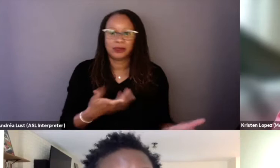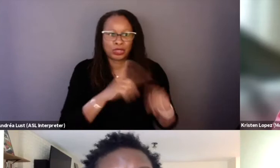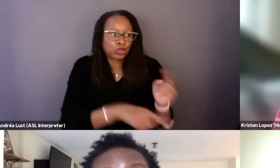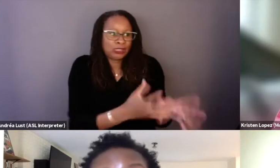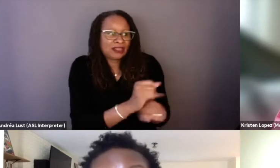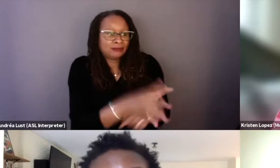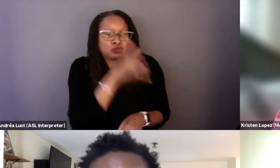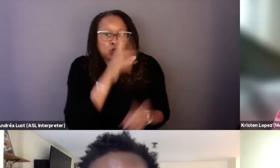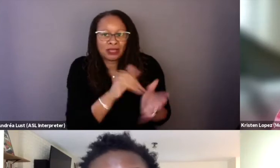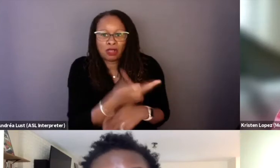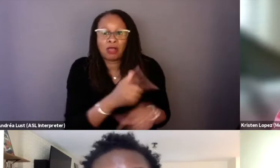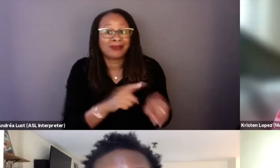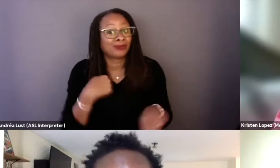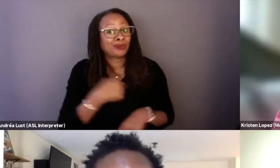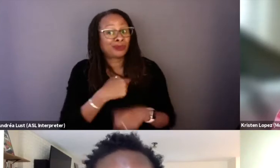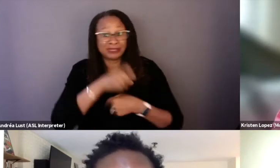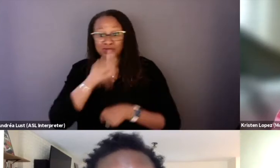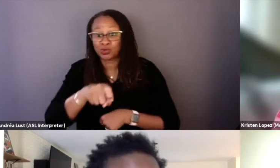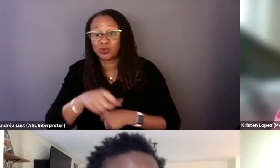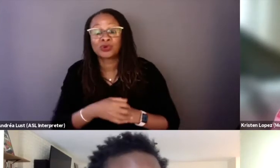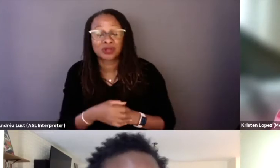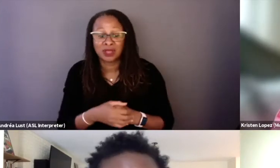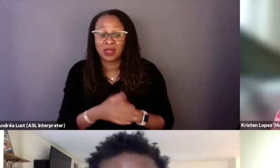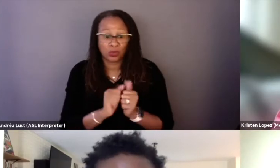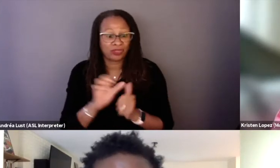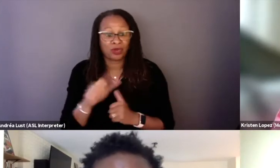but we made sure with our other producer